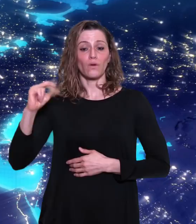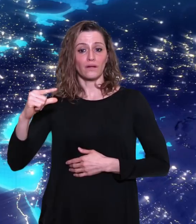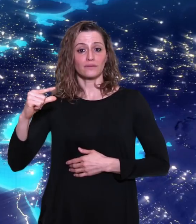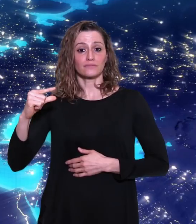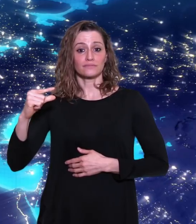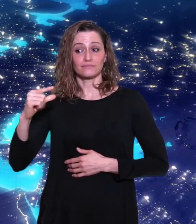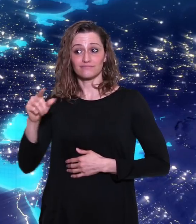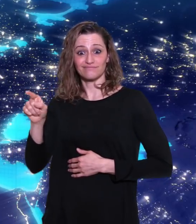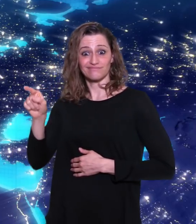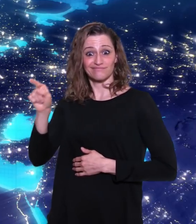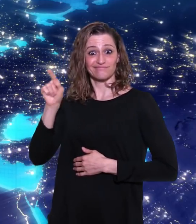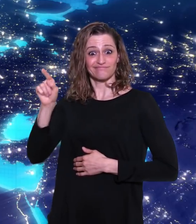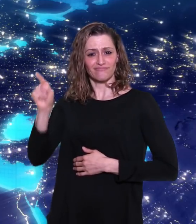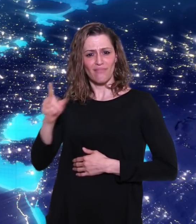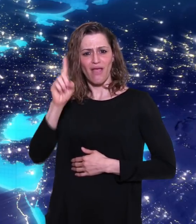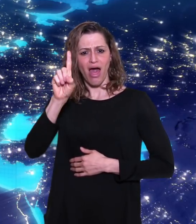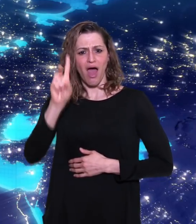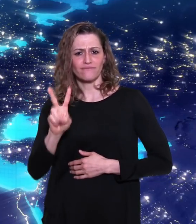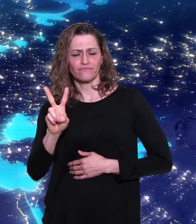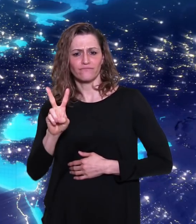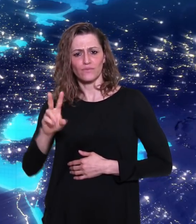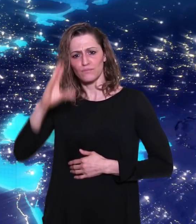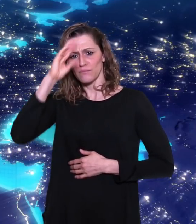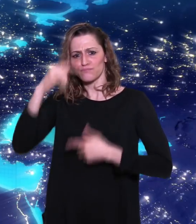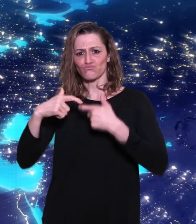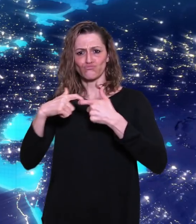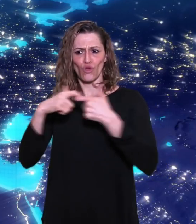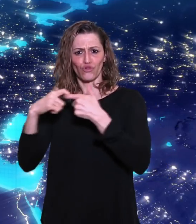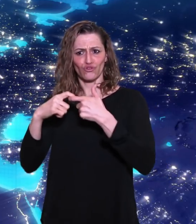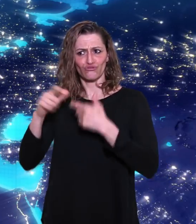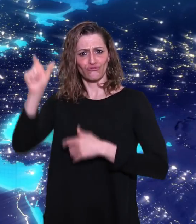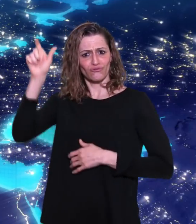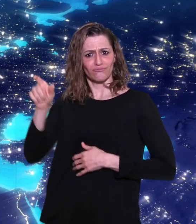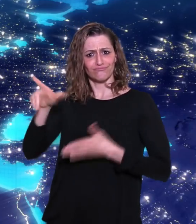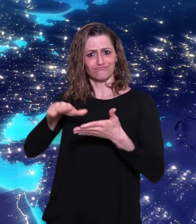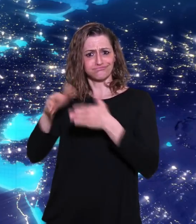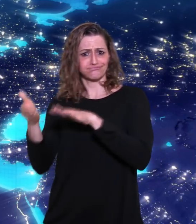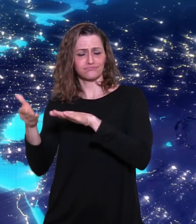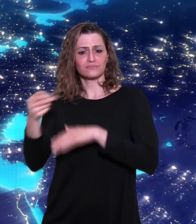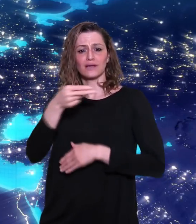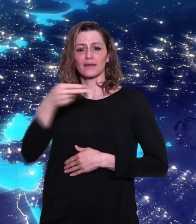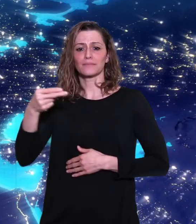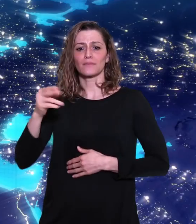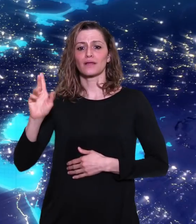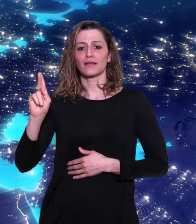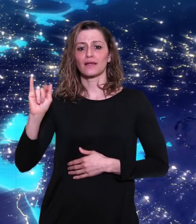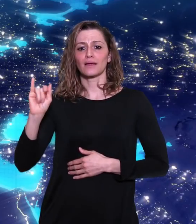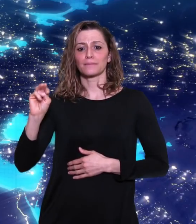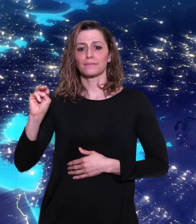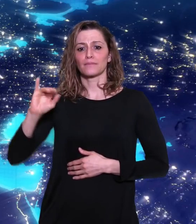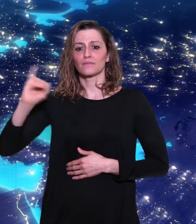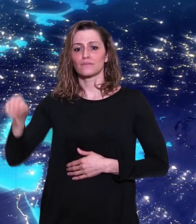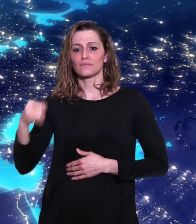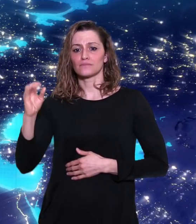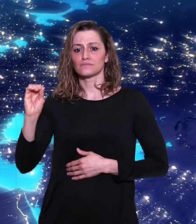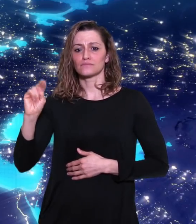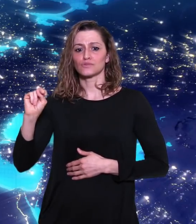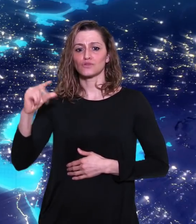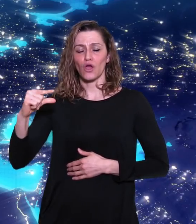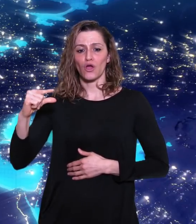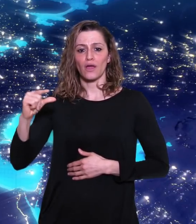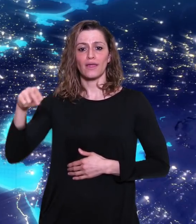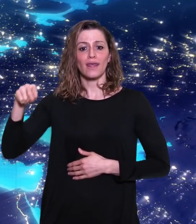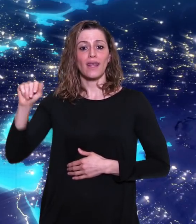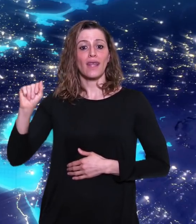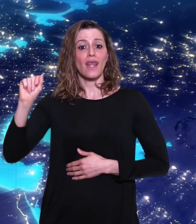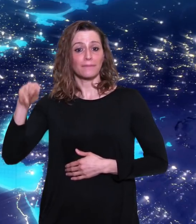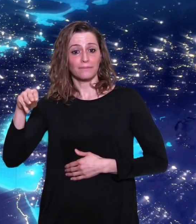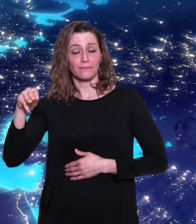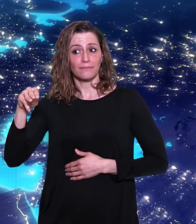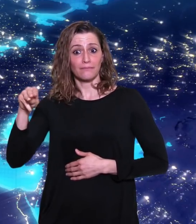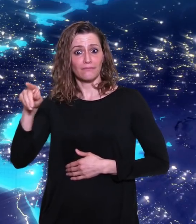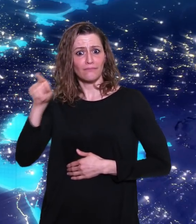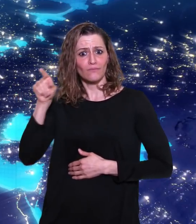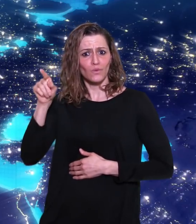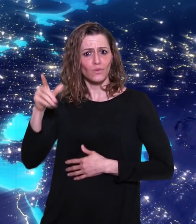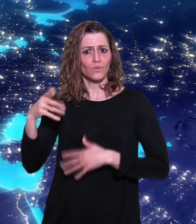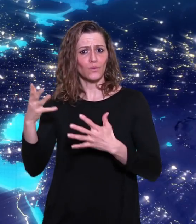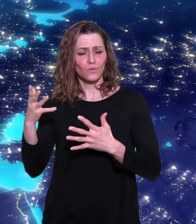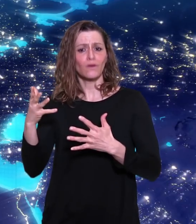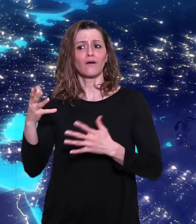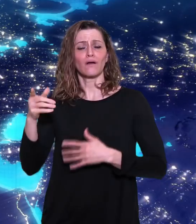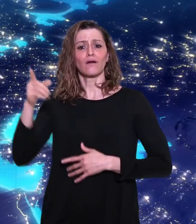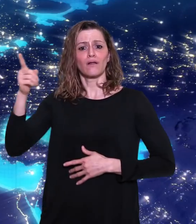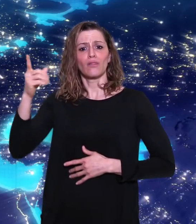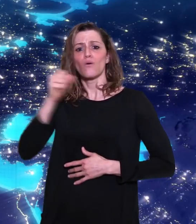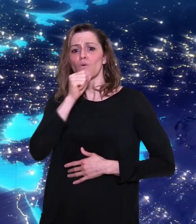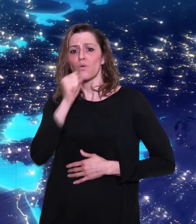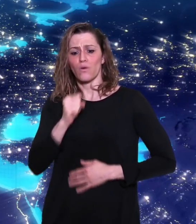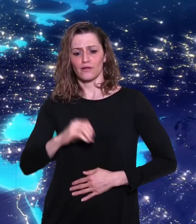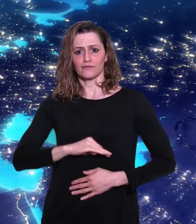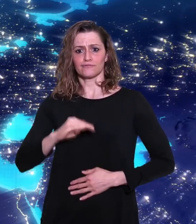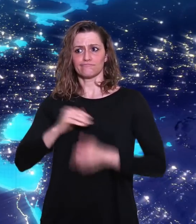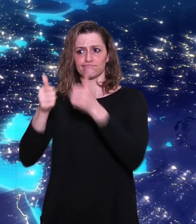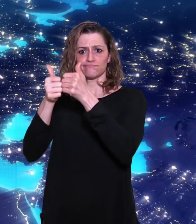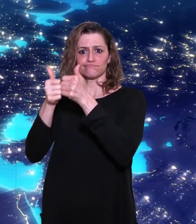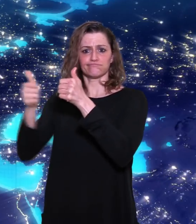name was Kim Jong Nam and he was the older brother of the current